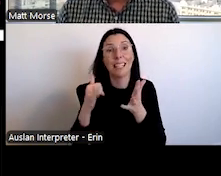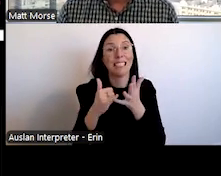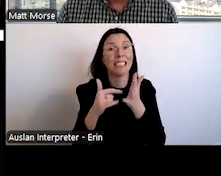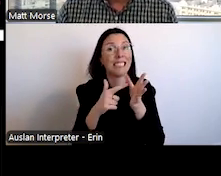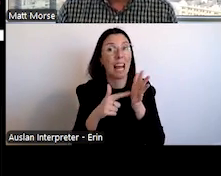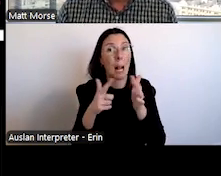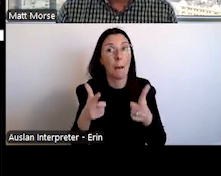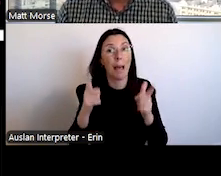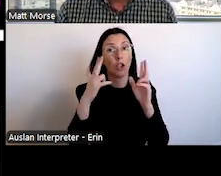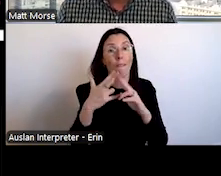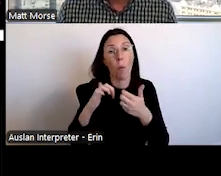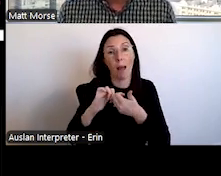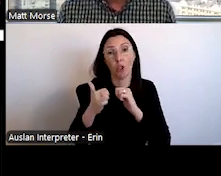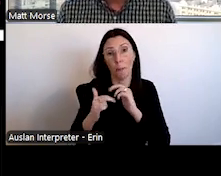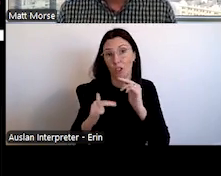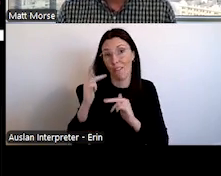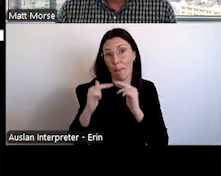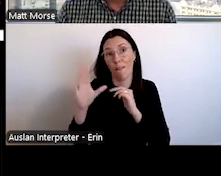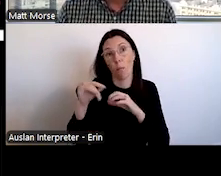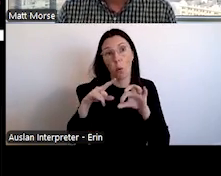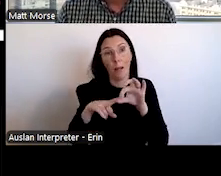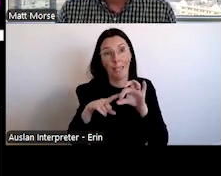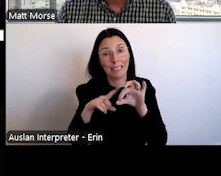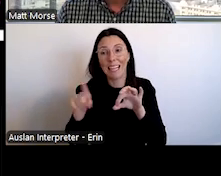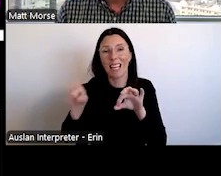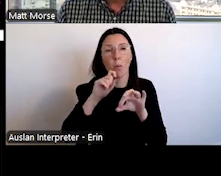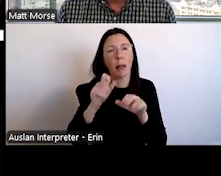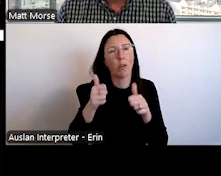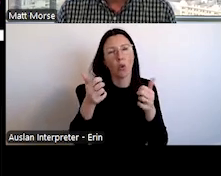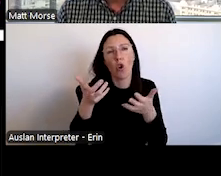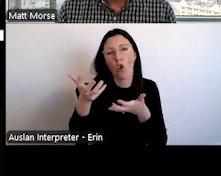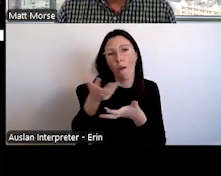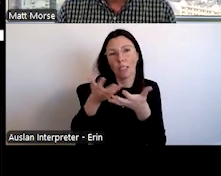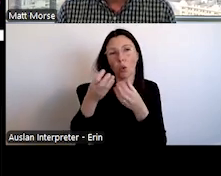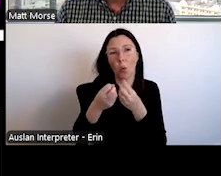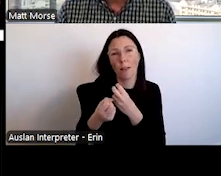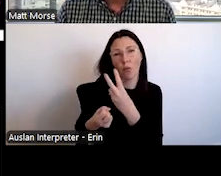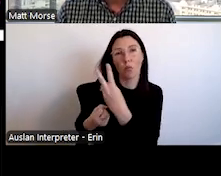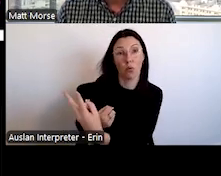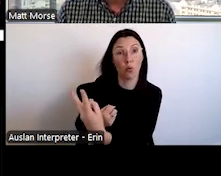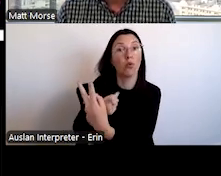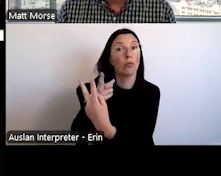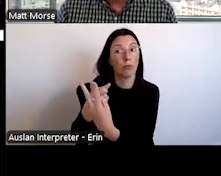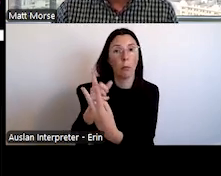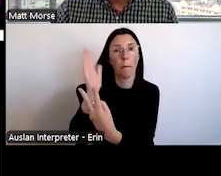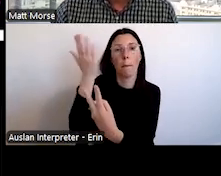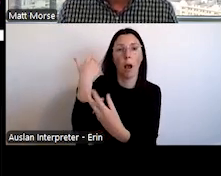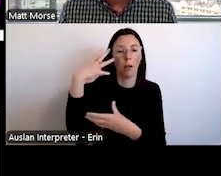to have a great conversation with two of our alumni from Plus1. And that's really